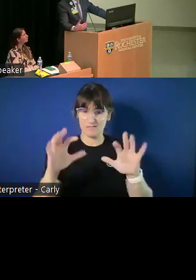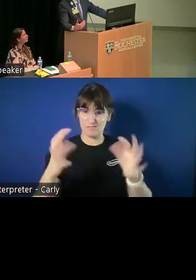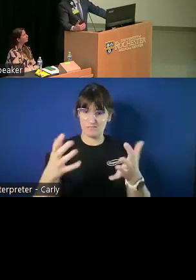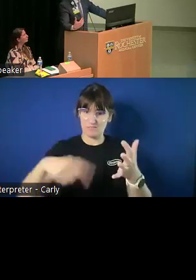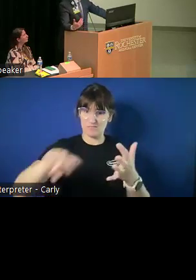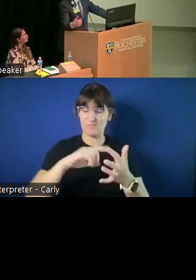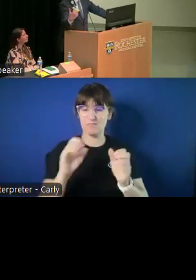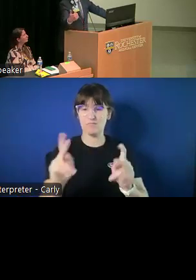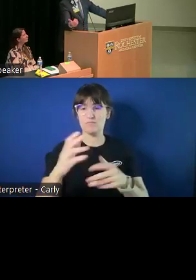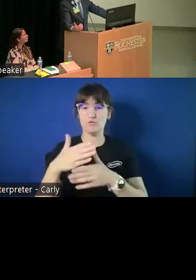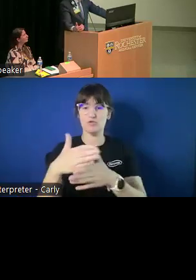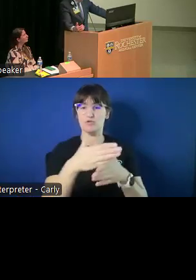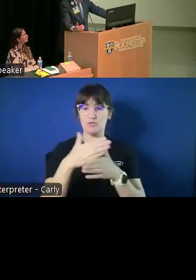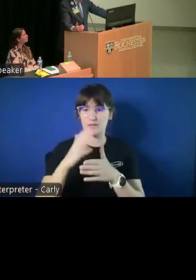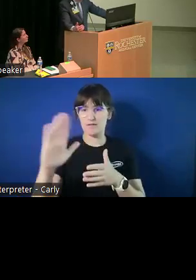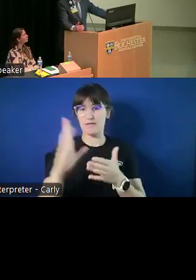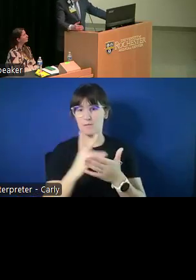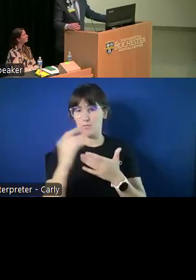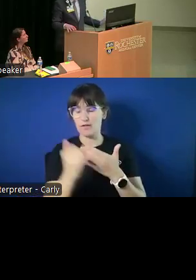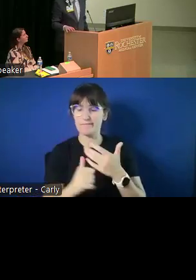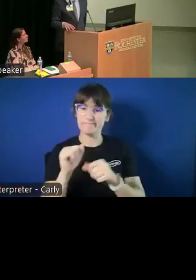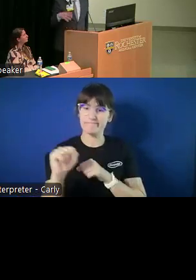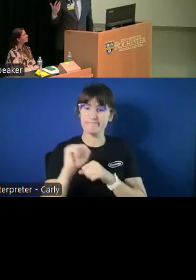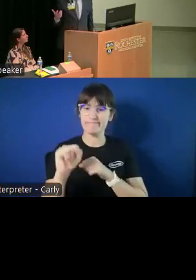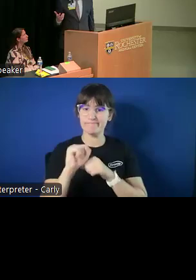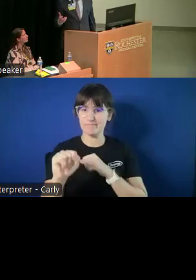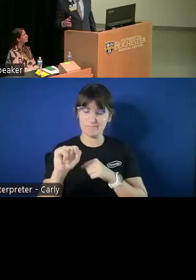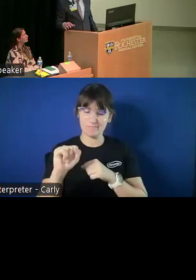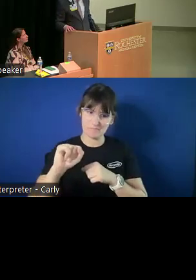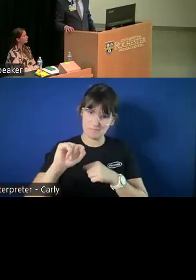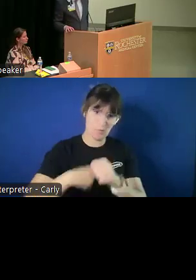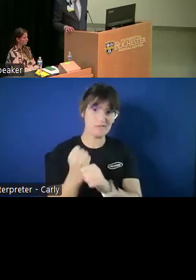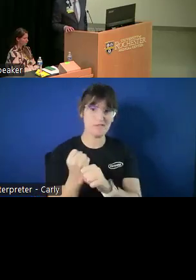share about the projects that they will have been working on all year in their local environments